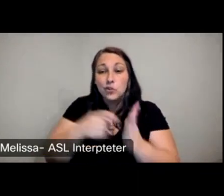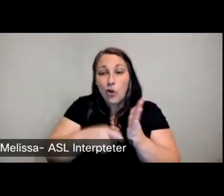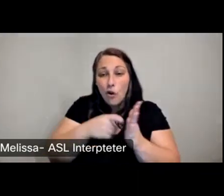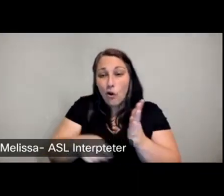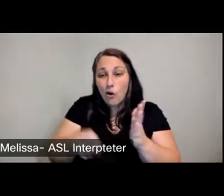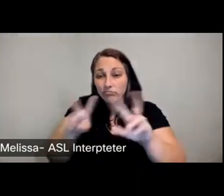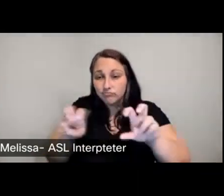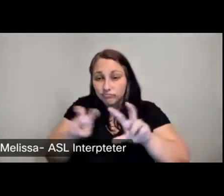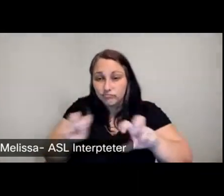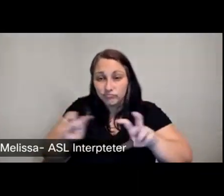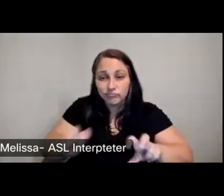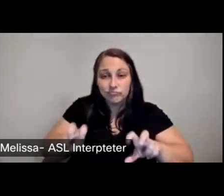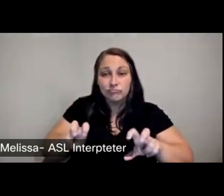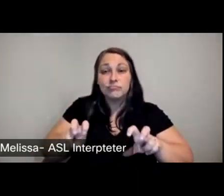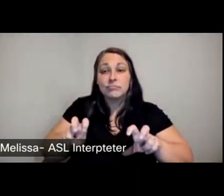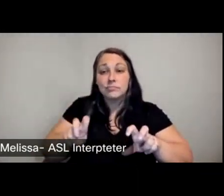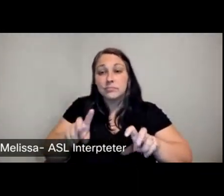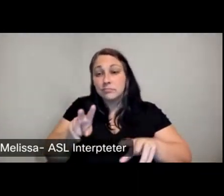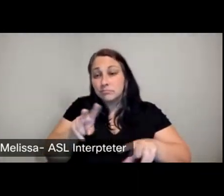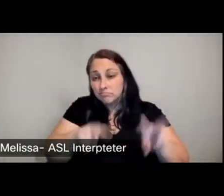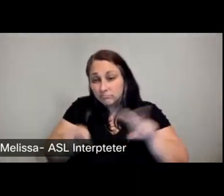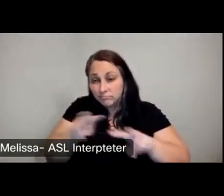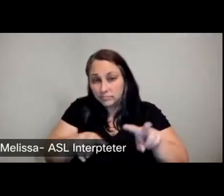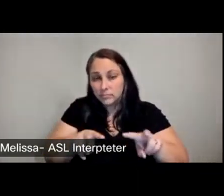um it will mirror the Congress Heights Union Station around on Eastern Market